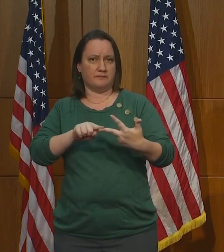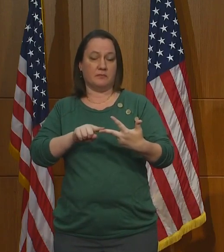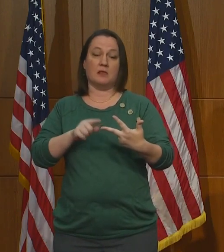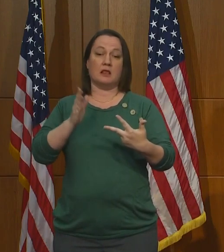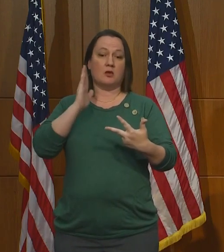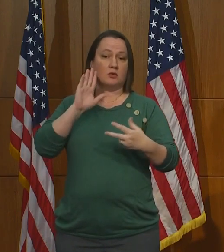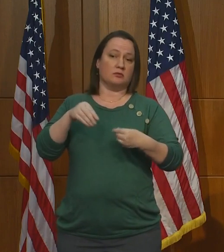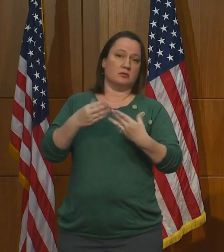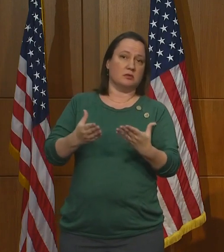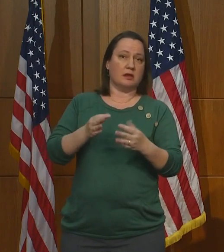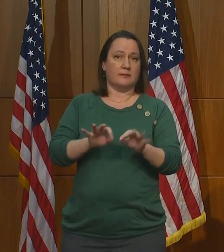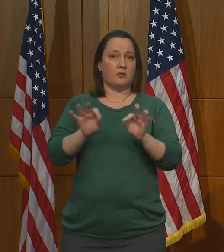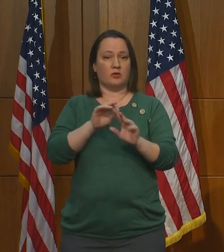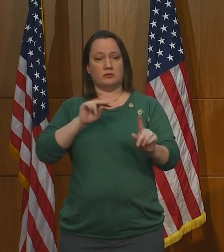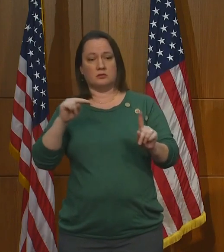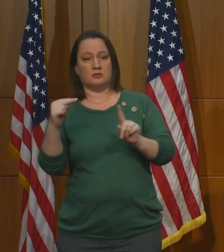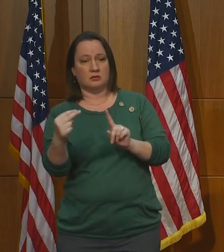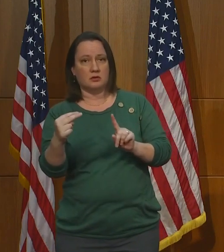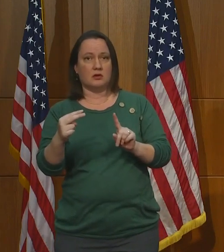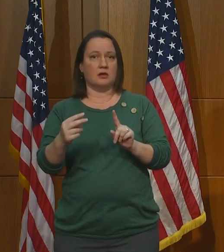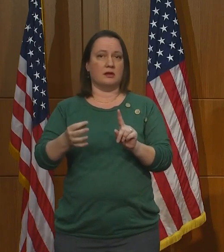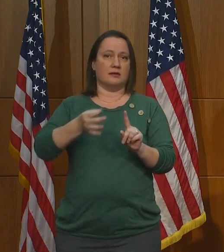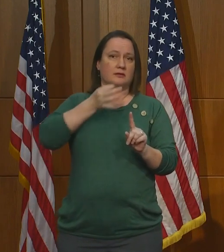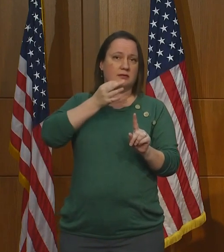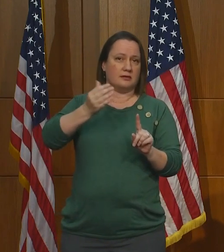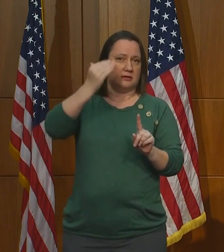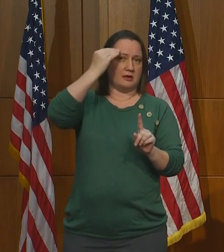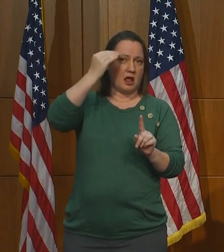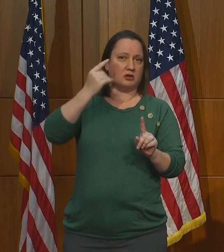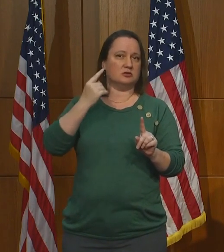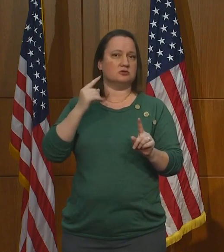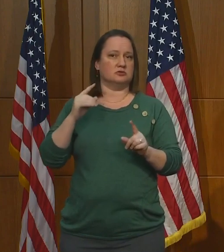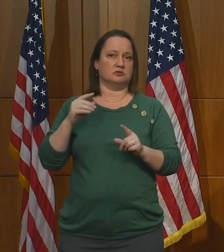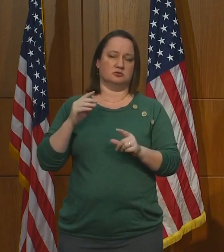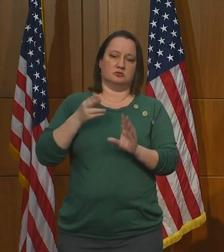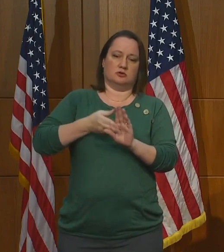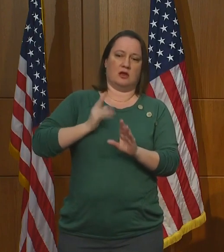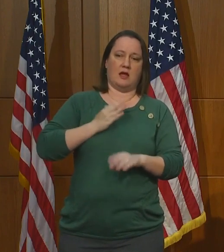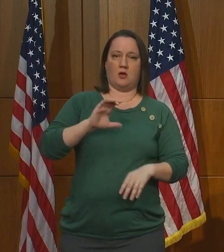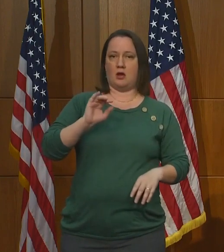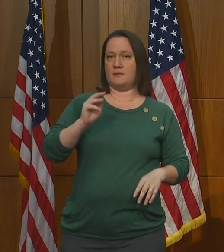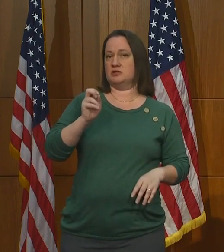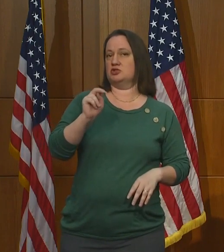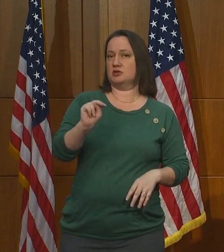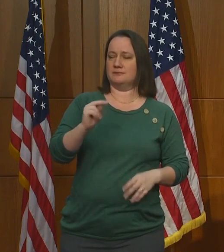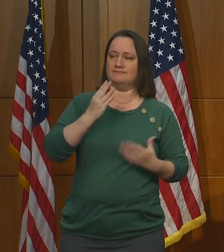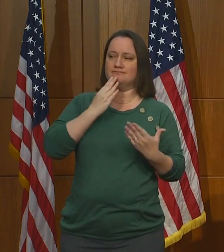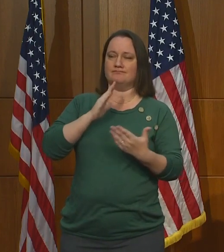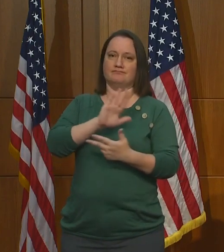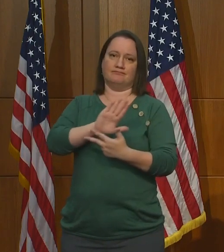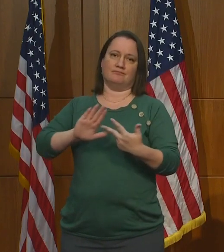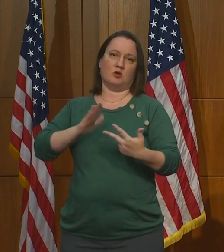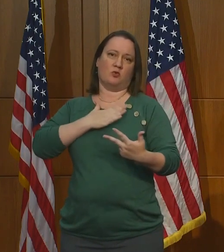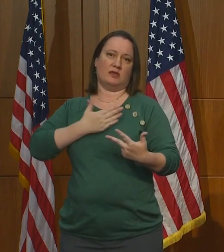ALL THREE OF THEM WILL PROVIDE IMPORTANT VOICES AND EXPERTISE TO THE CRIME COMMISSION. AND I